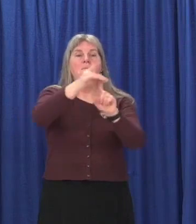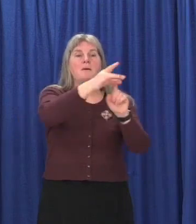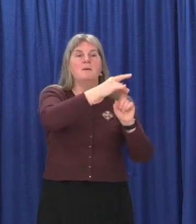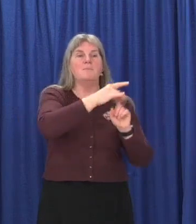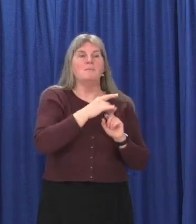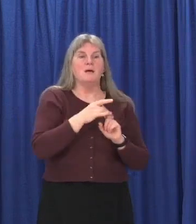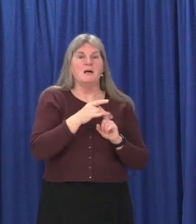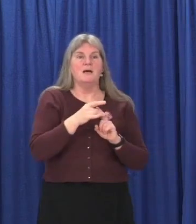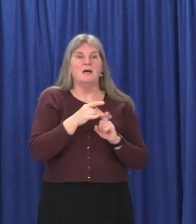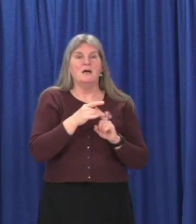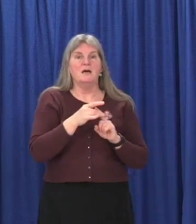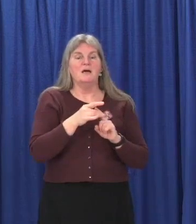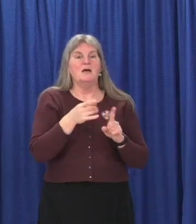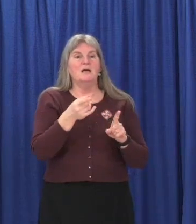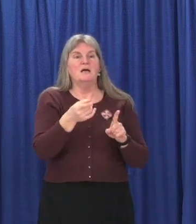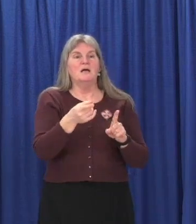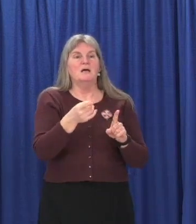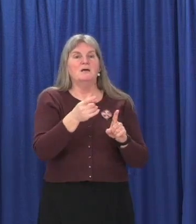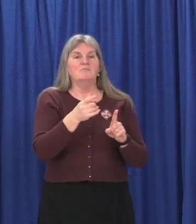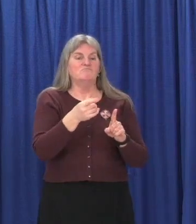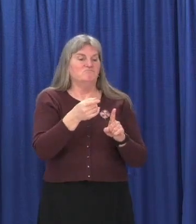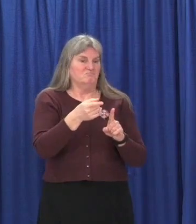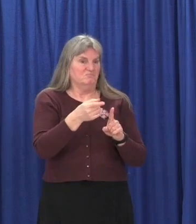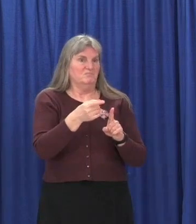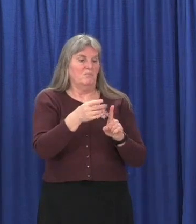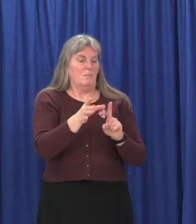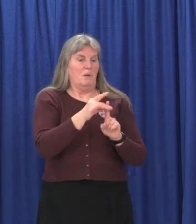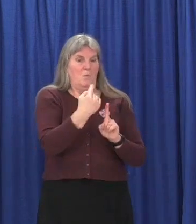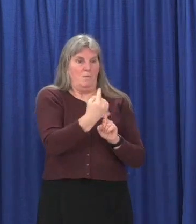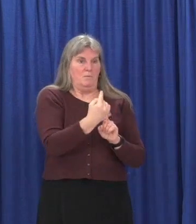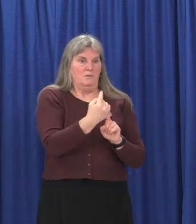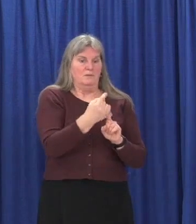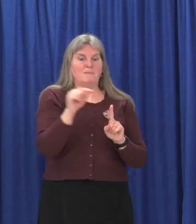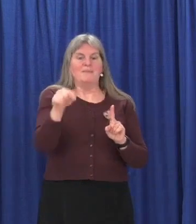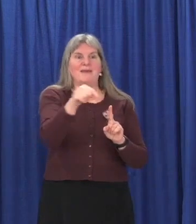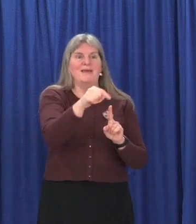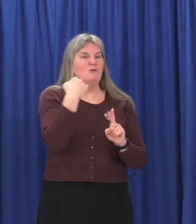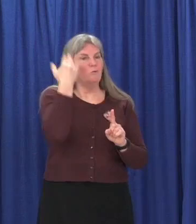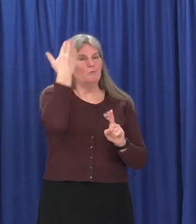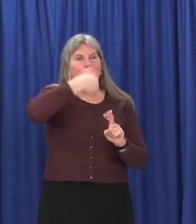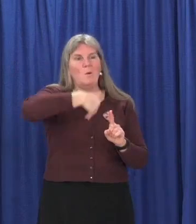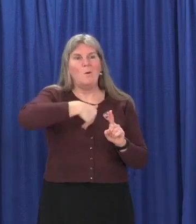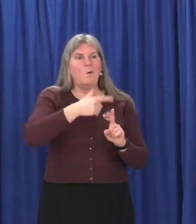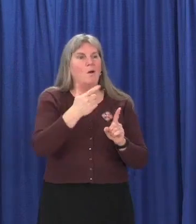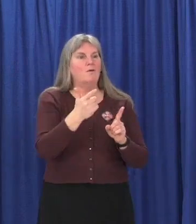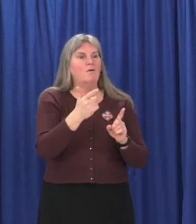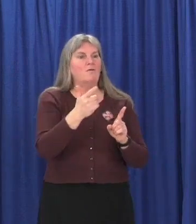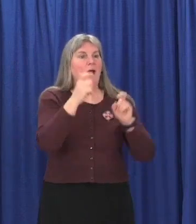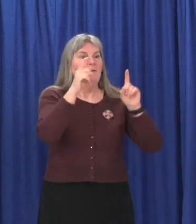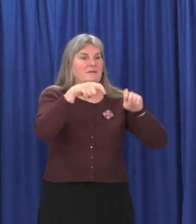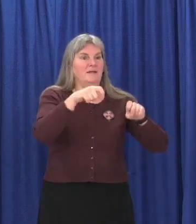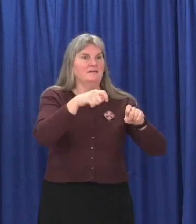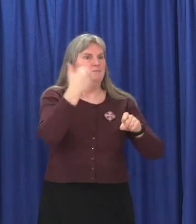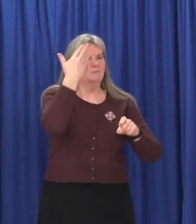and our case positivity will be affected by that one person. If that entire household, and lots of other households